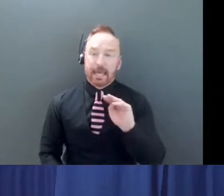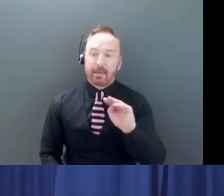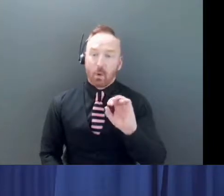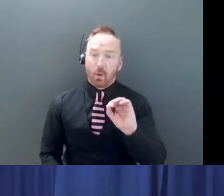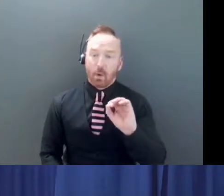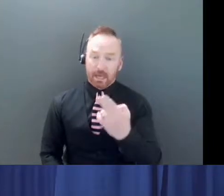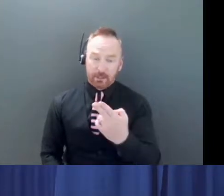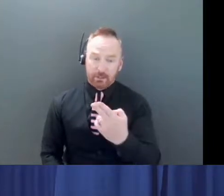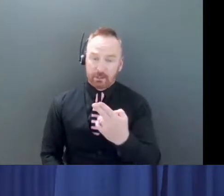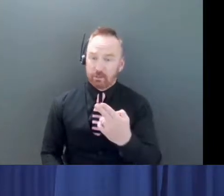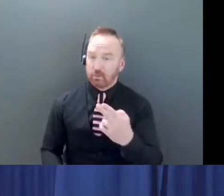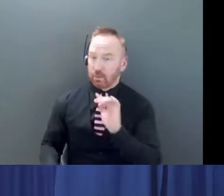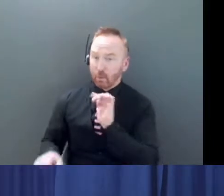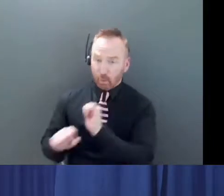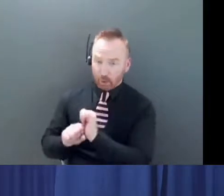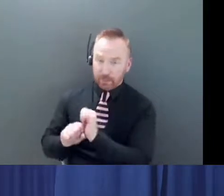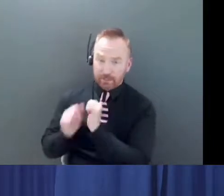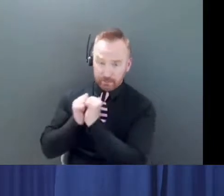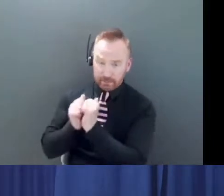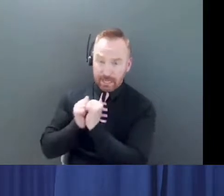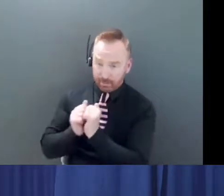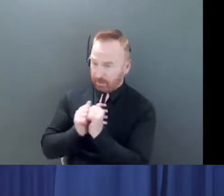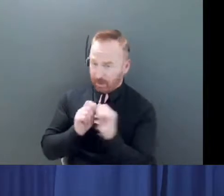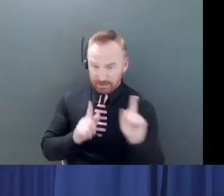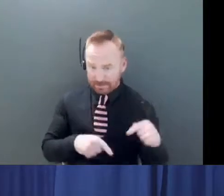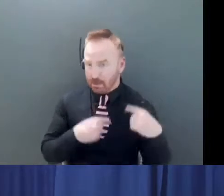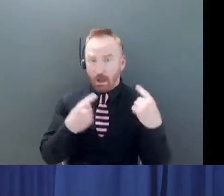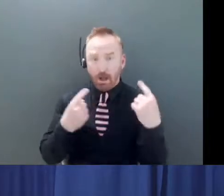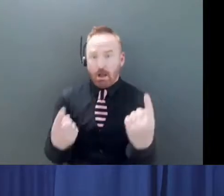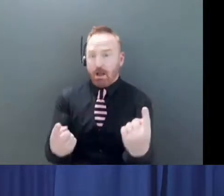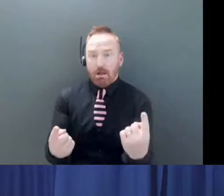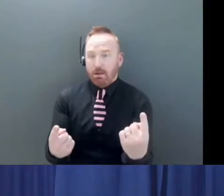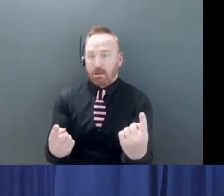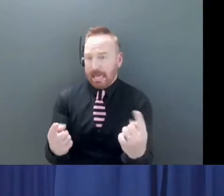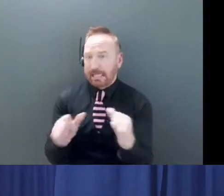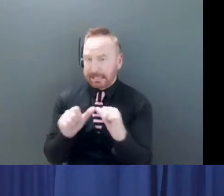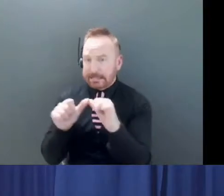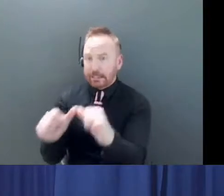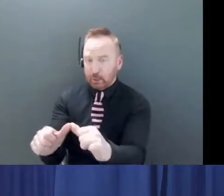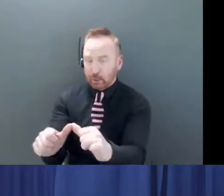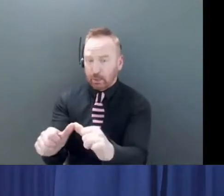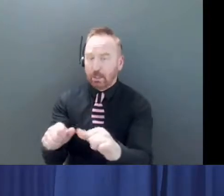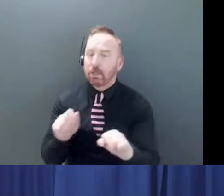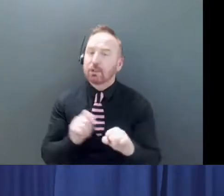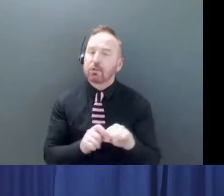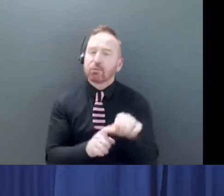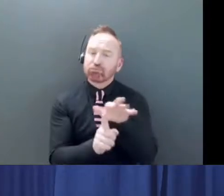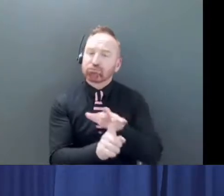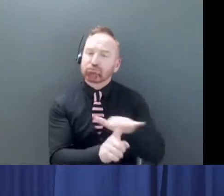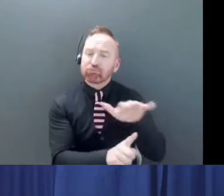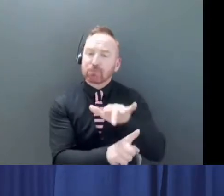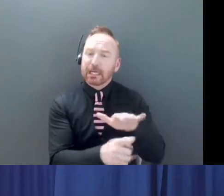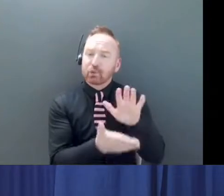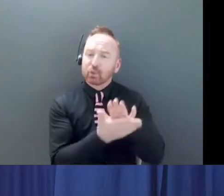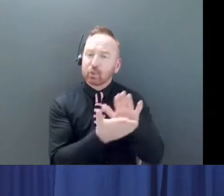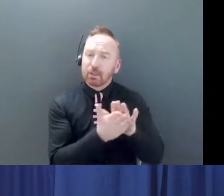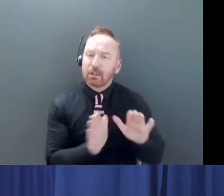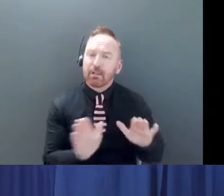sure. We will continue to work with the Commander-in-chief medical officer as we have all along to